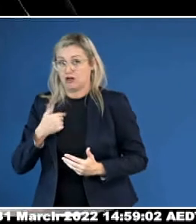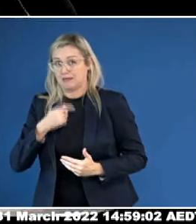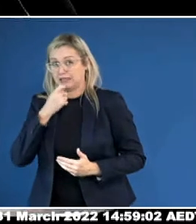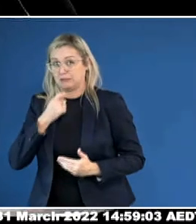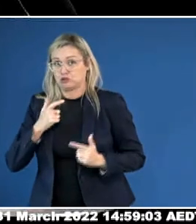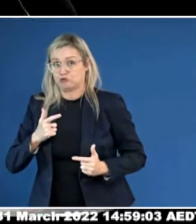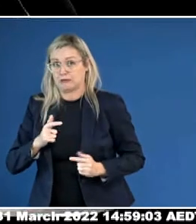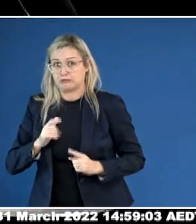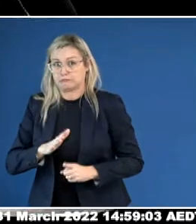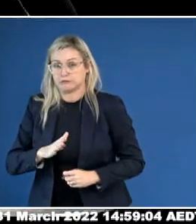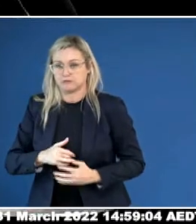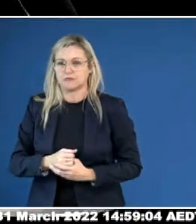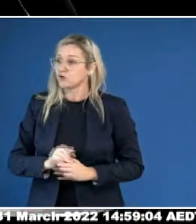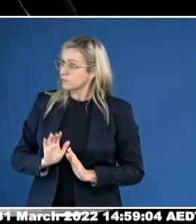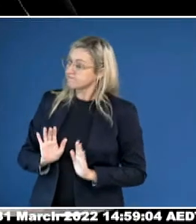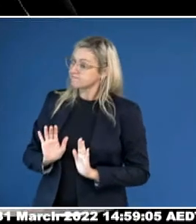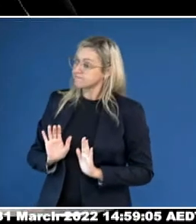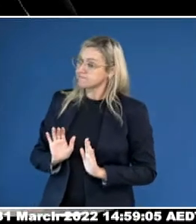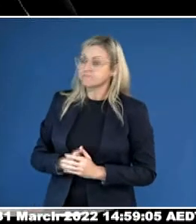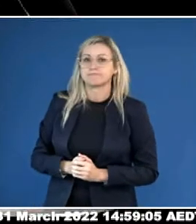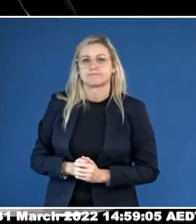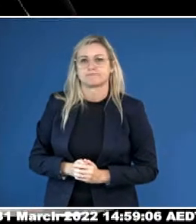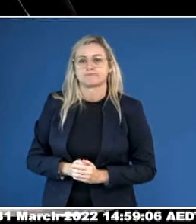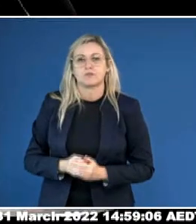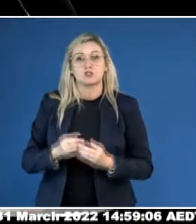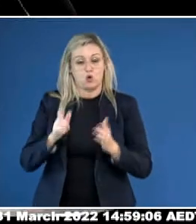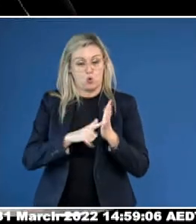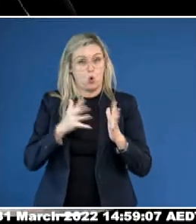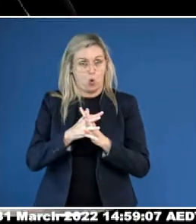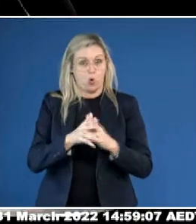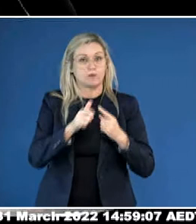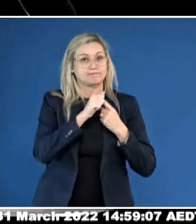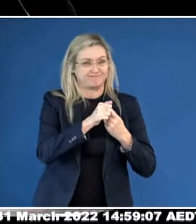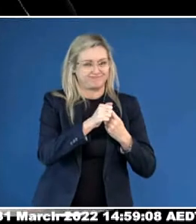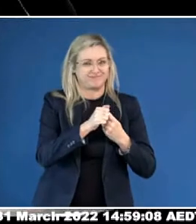No. MS FROHMADER: Right. Okay. MS EASTMAN: It is not. Law is one thing. Policy and strategies is another area.